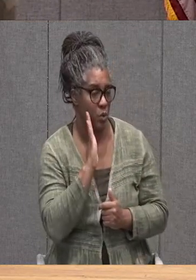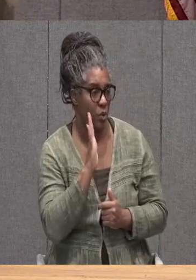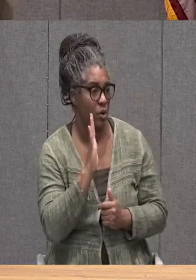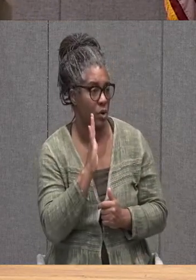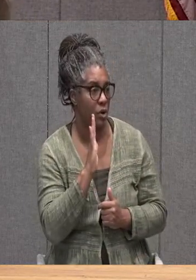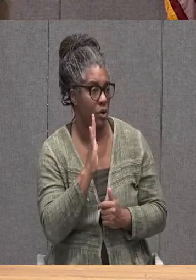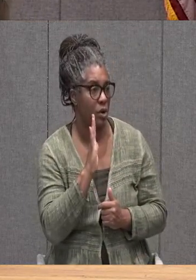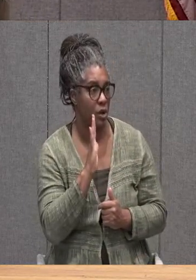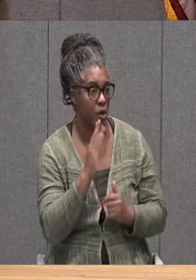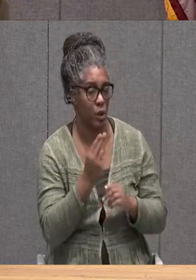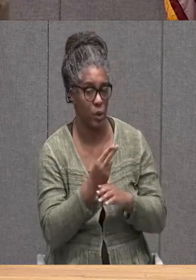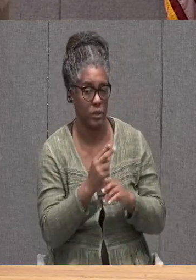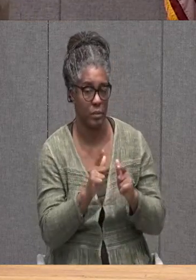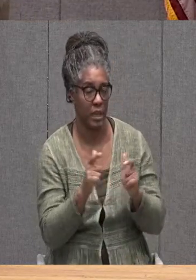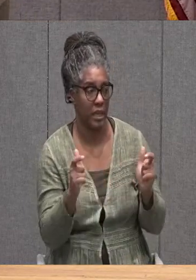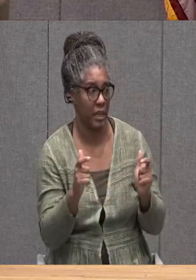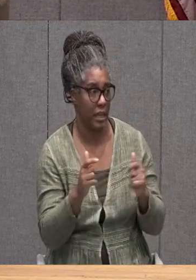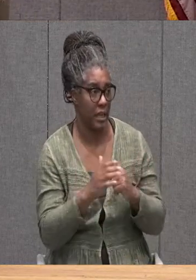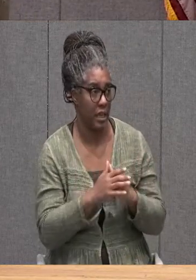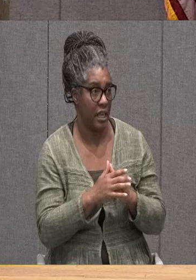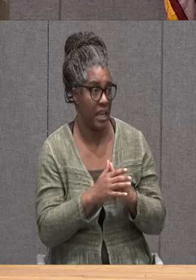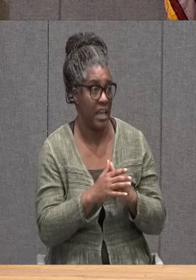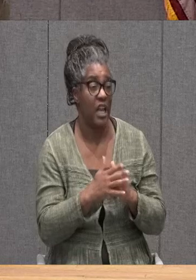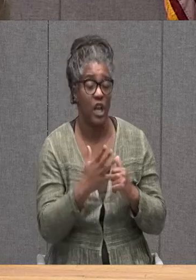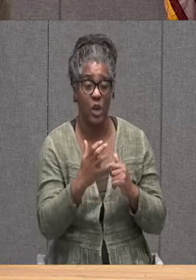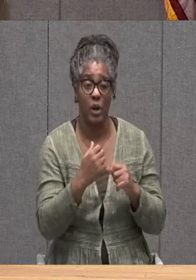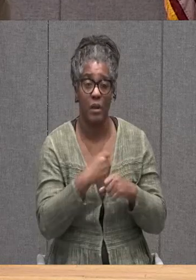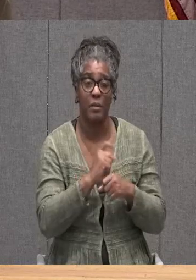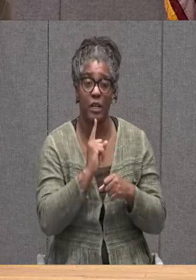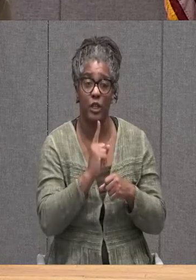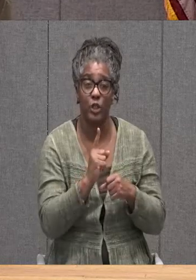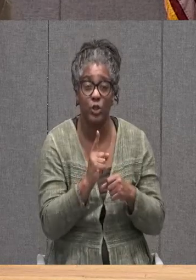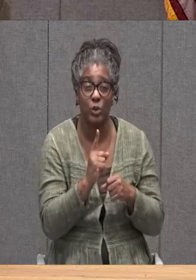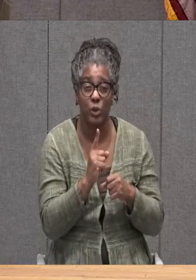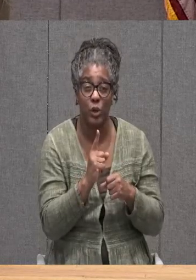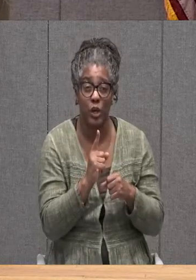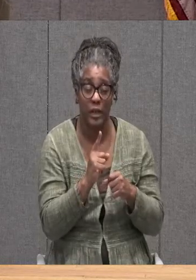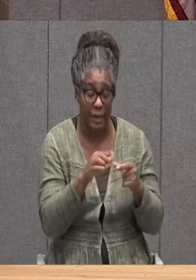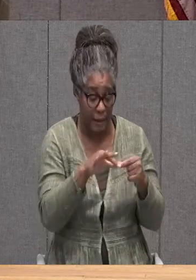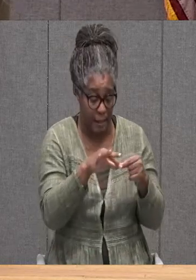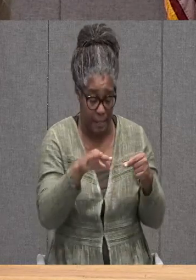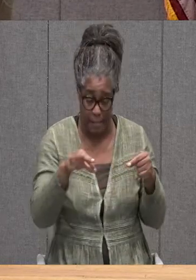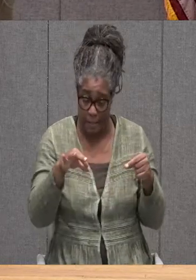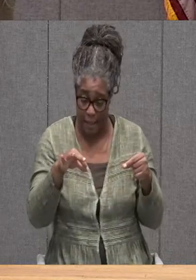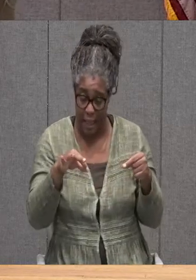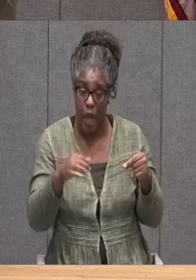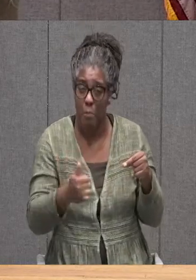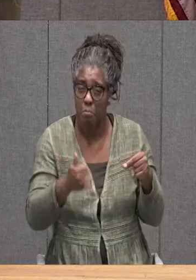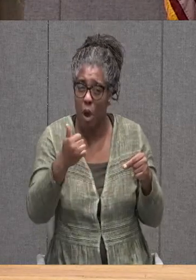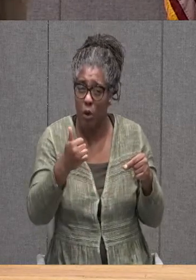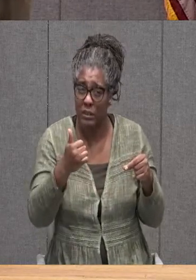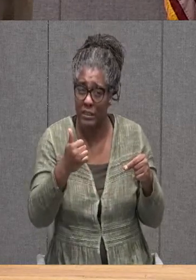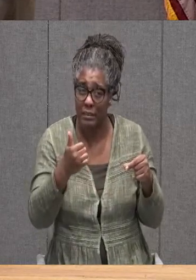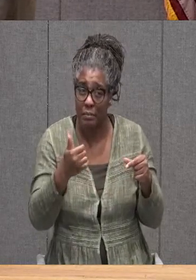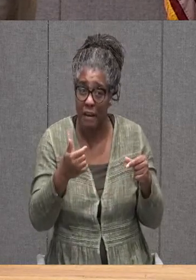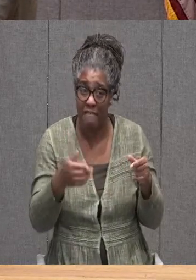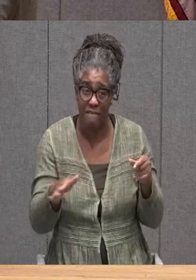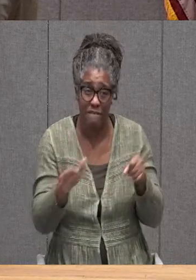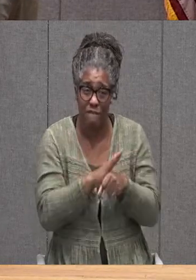you wanna make sure it's mostly zipped up, except for one little corner that's open, and you're gonna breath into there,